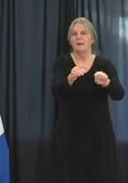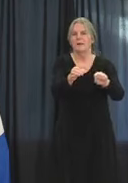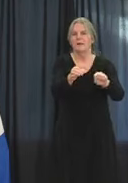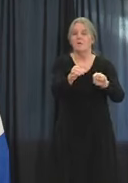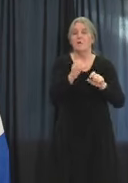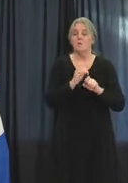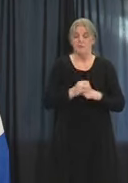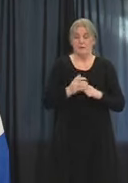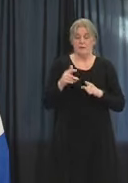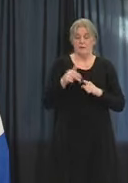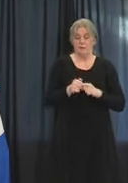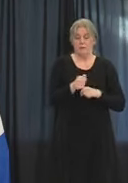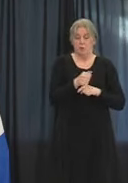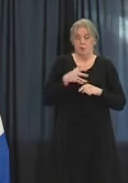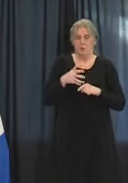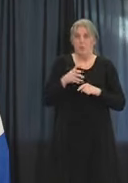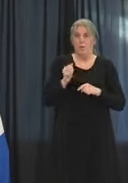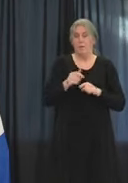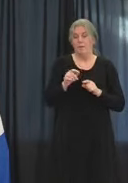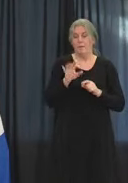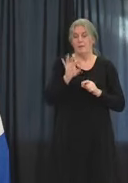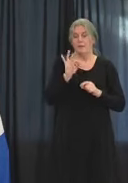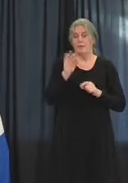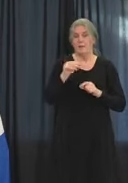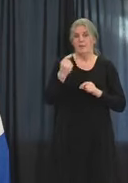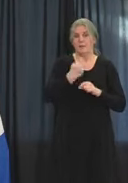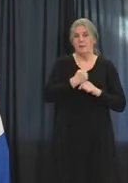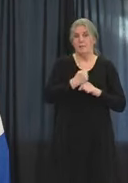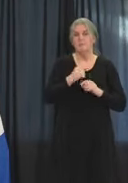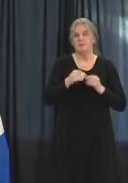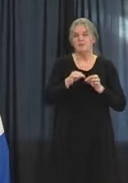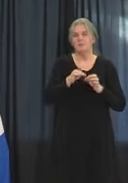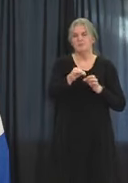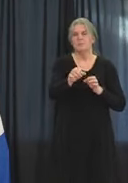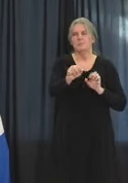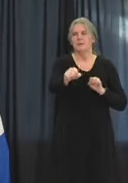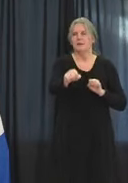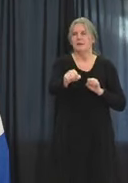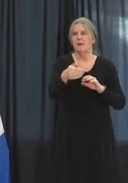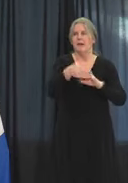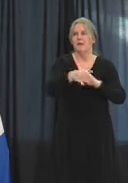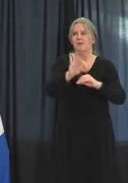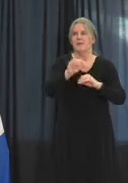We have the ability to to -- to curtail it if necessary, but we also have the ability to extend